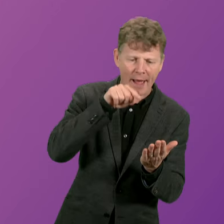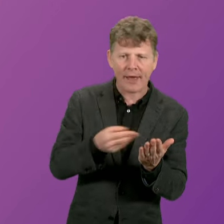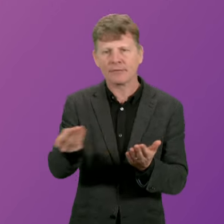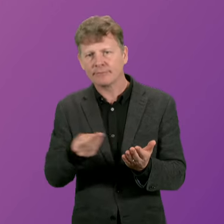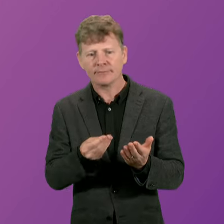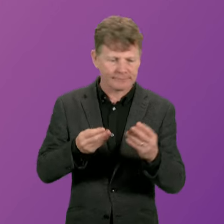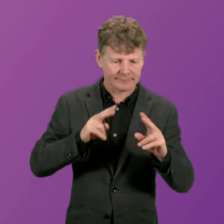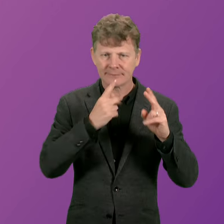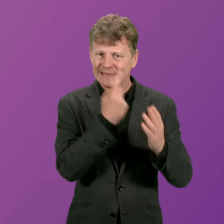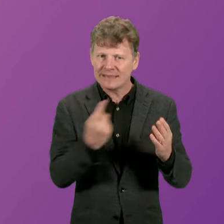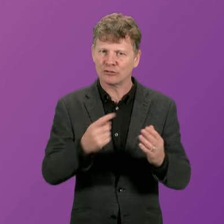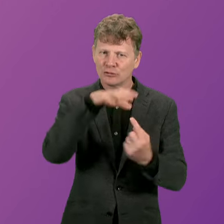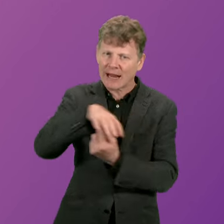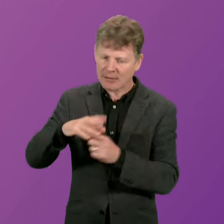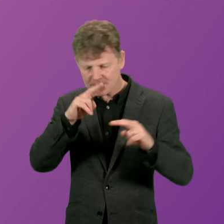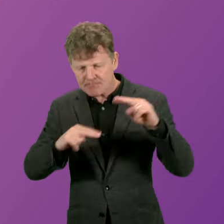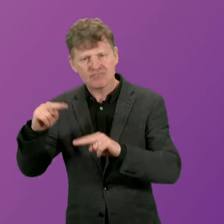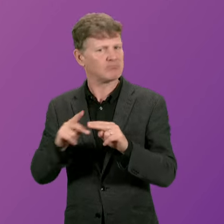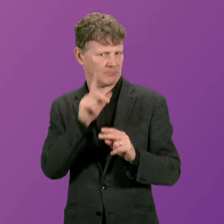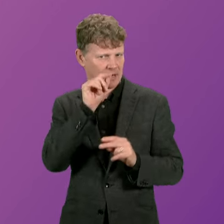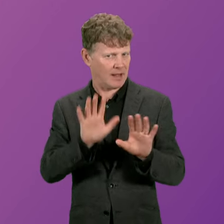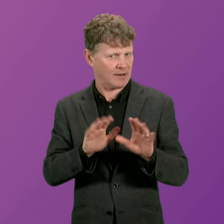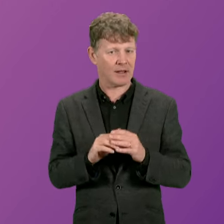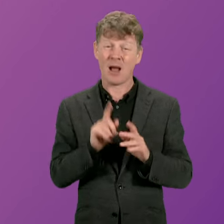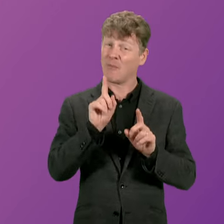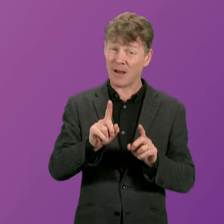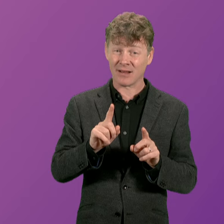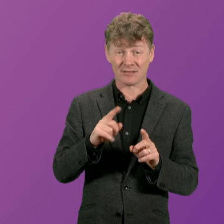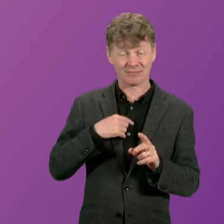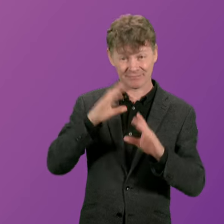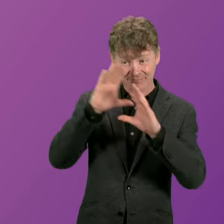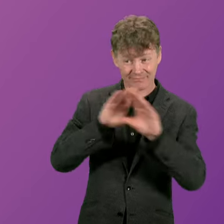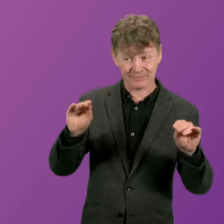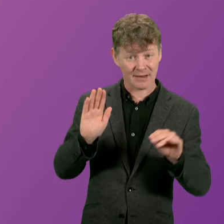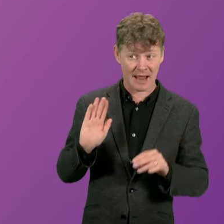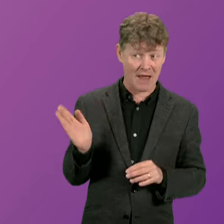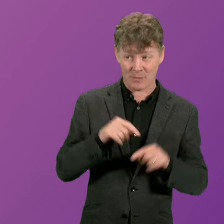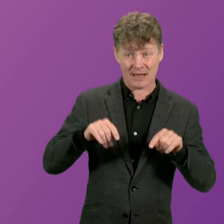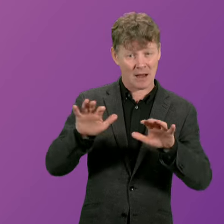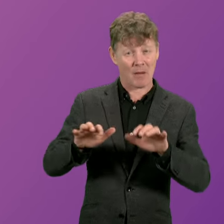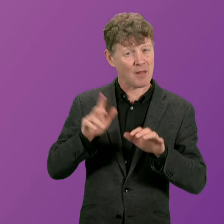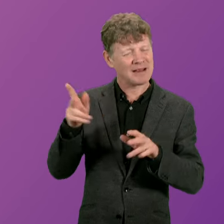I honestly say to Parliament that it has to be very careful about what it is doing here.